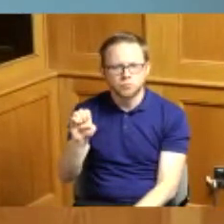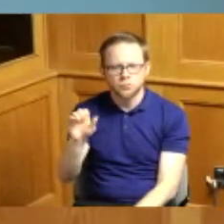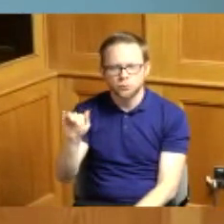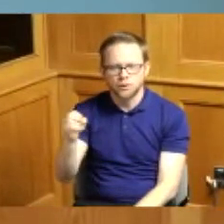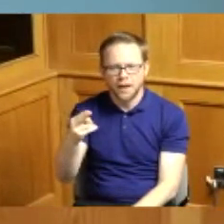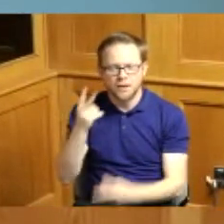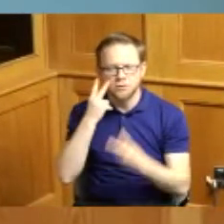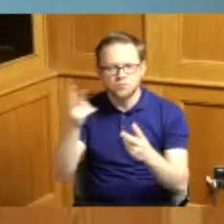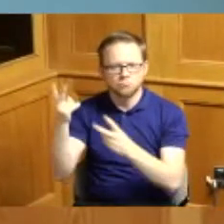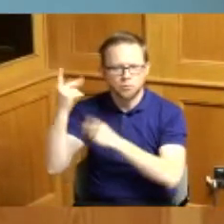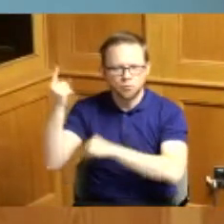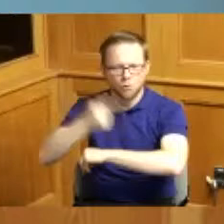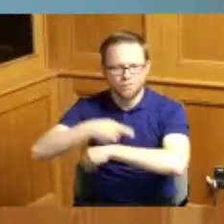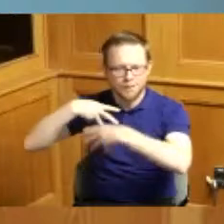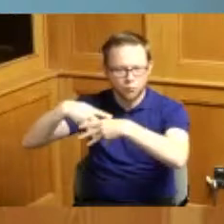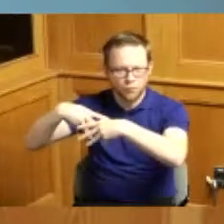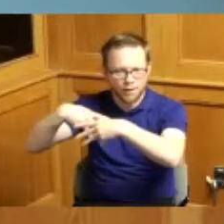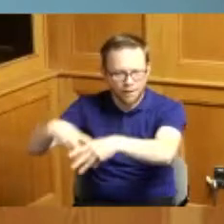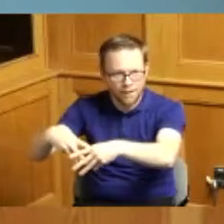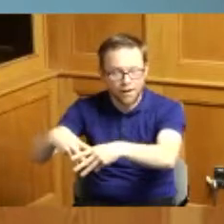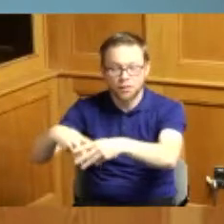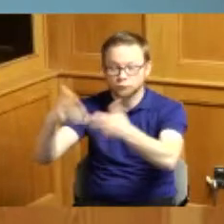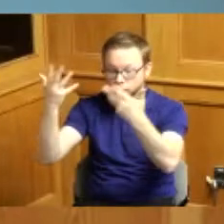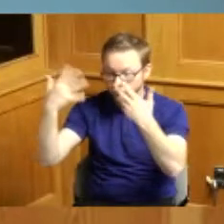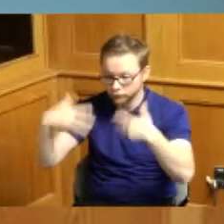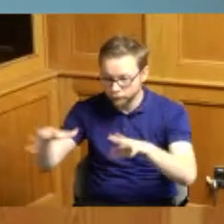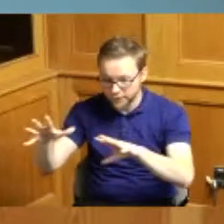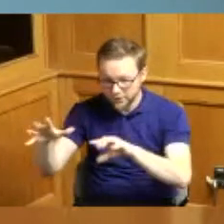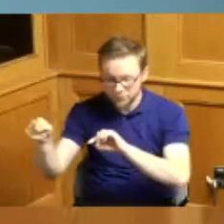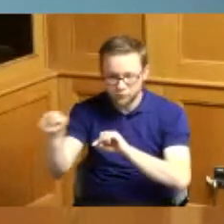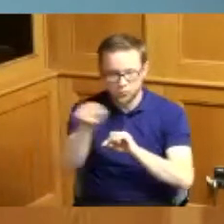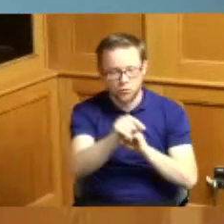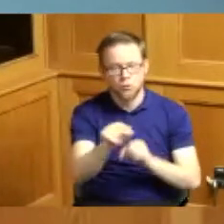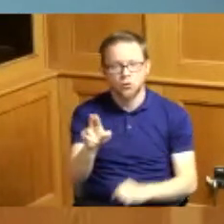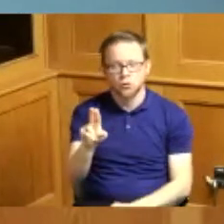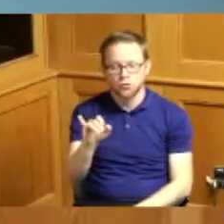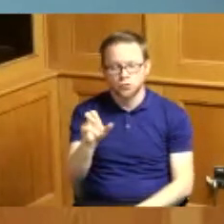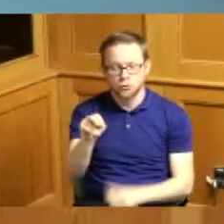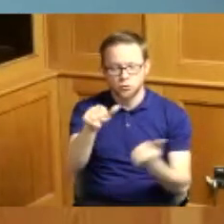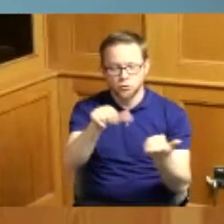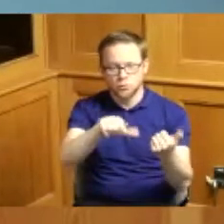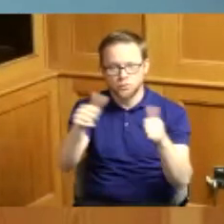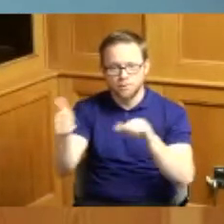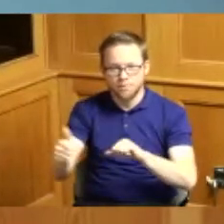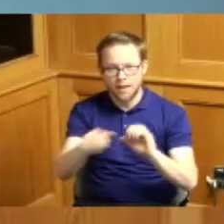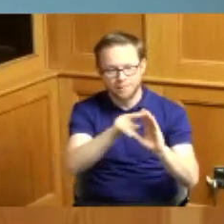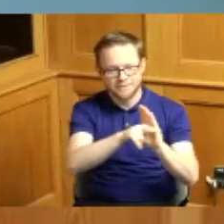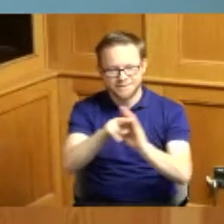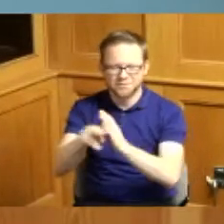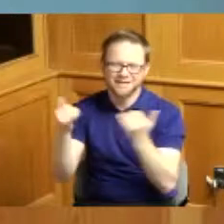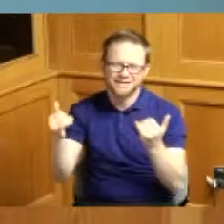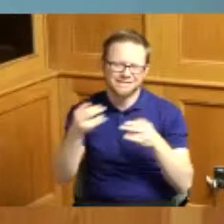and then I went right after that to Union Baptist Cemetery now they call a United American cemetery